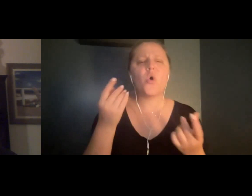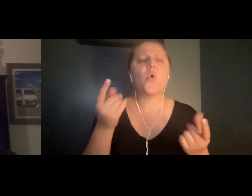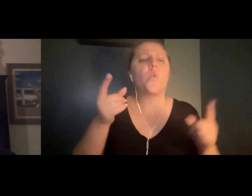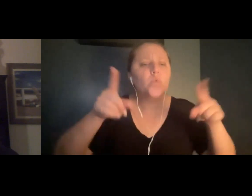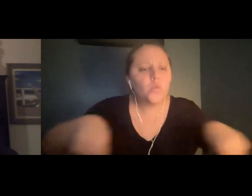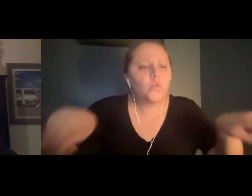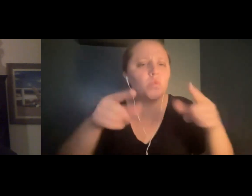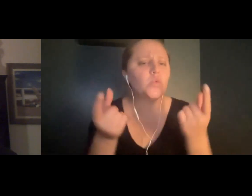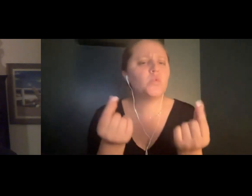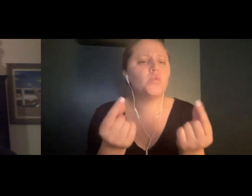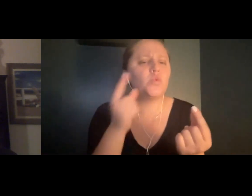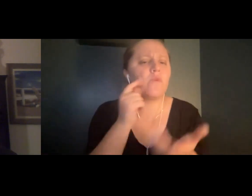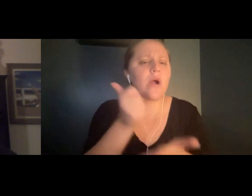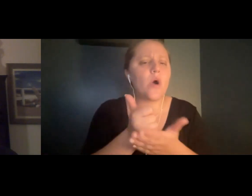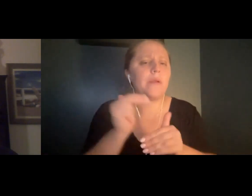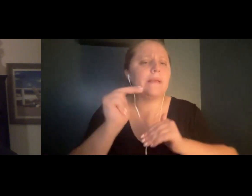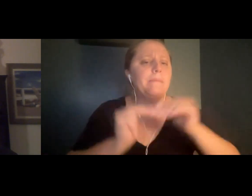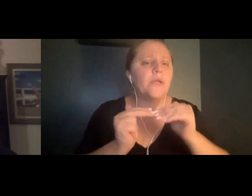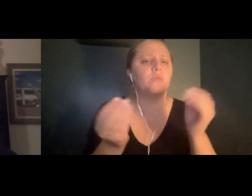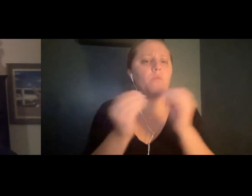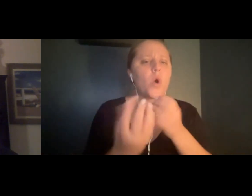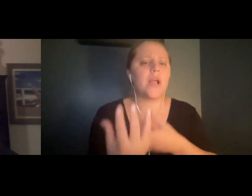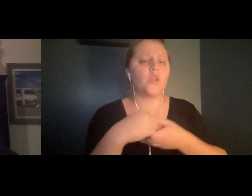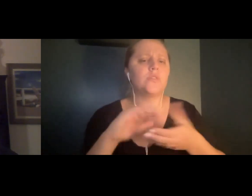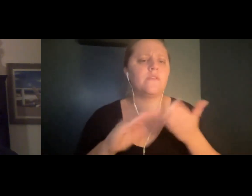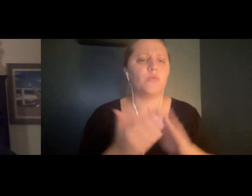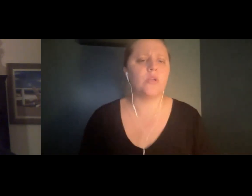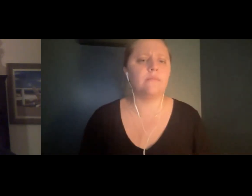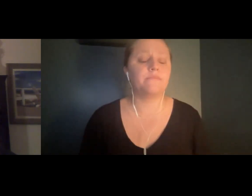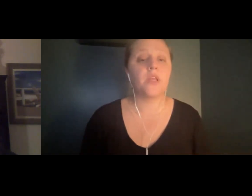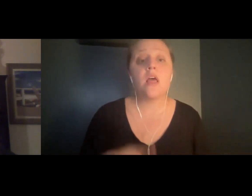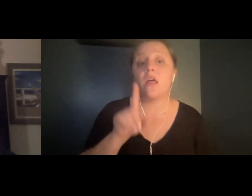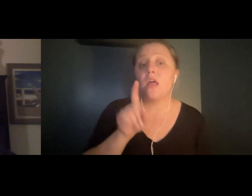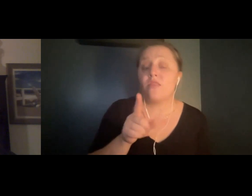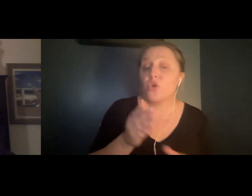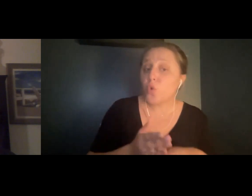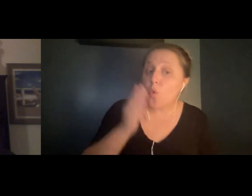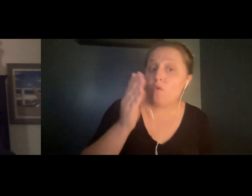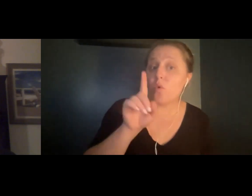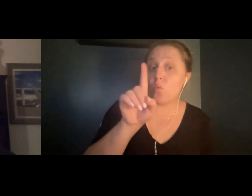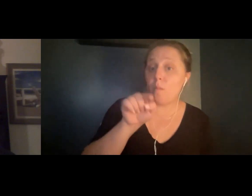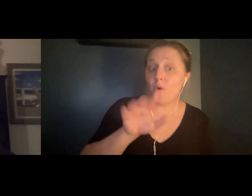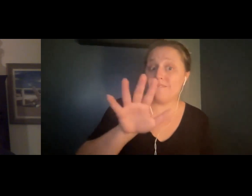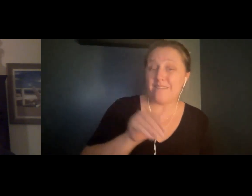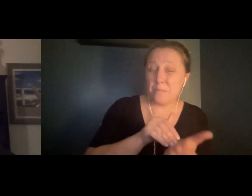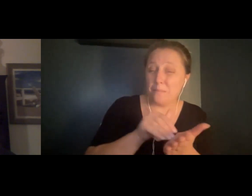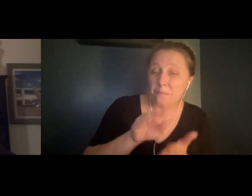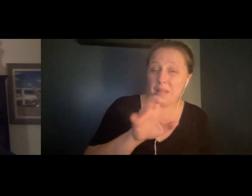community? So, there are over 1.5 billion people on the entire planet that have disabilities and I think that's a huge number that people